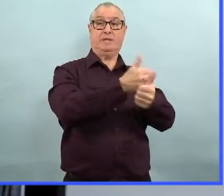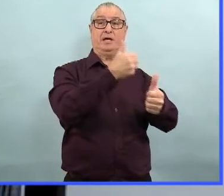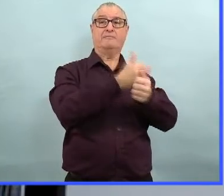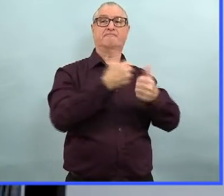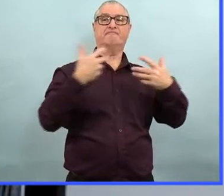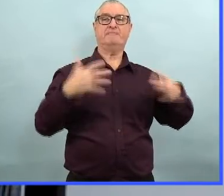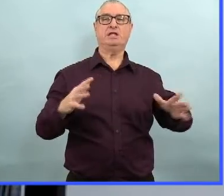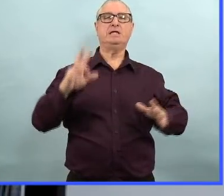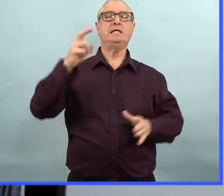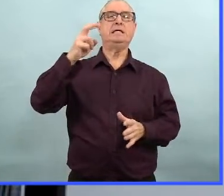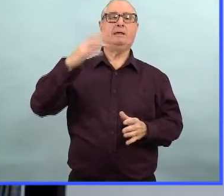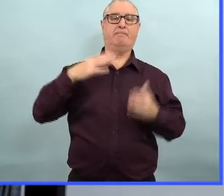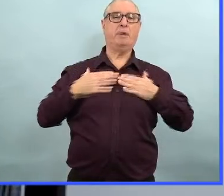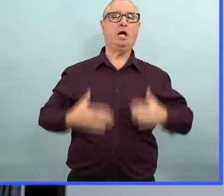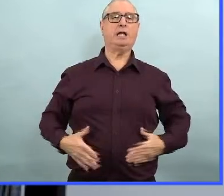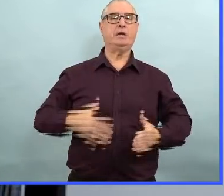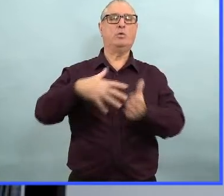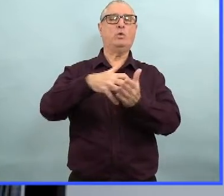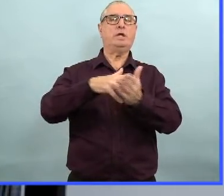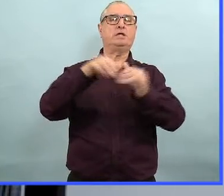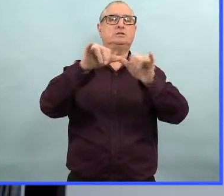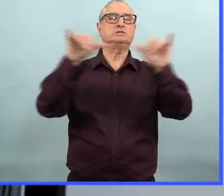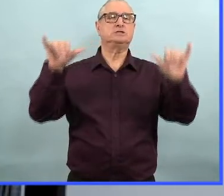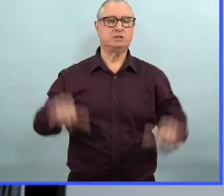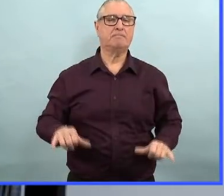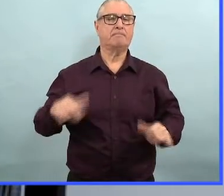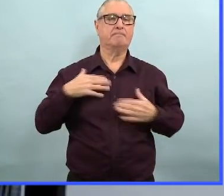so if you are moderately or severely immunocompromised